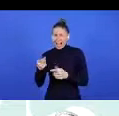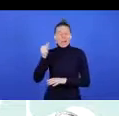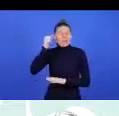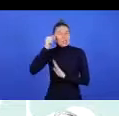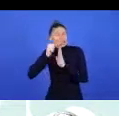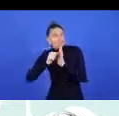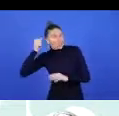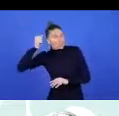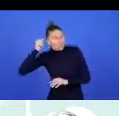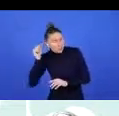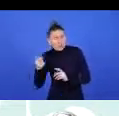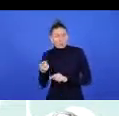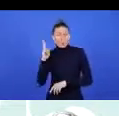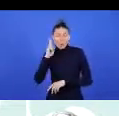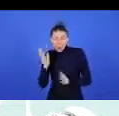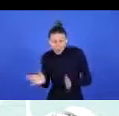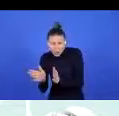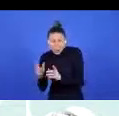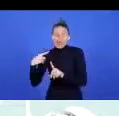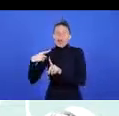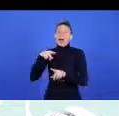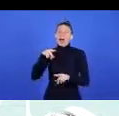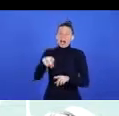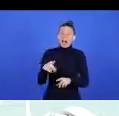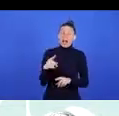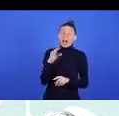was done, observations were made. Surgeries were pushed